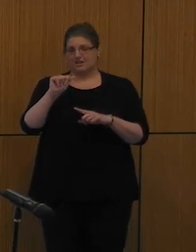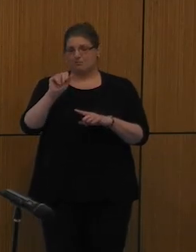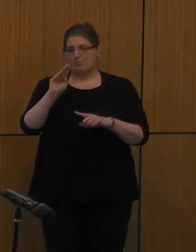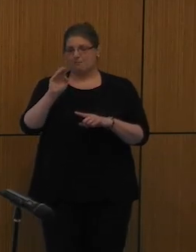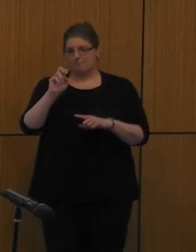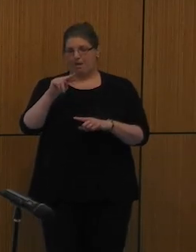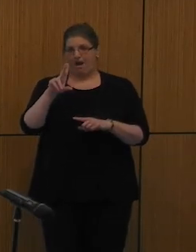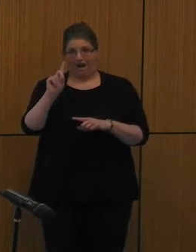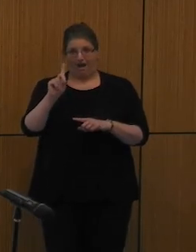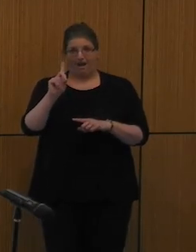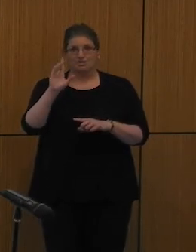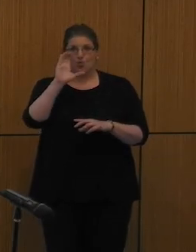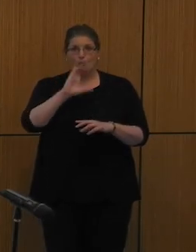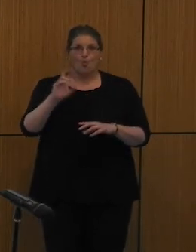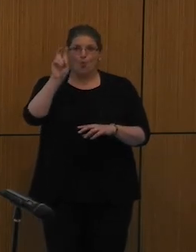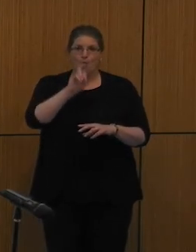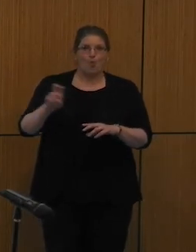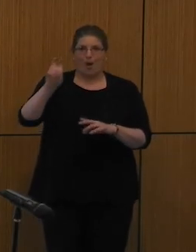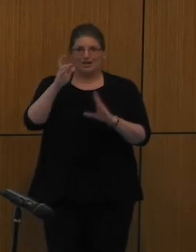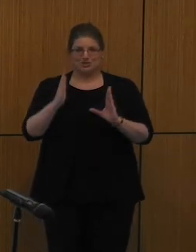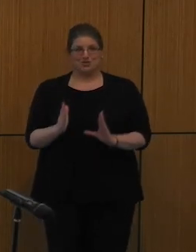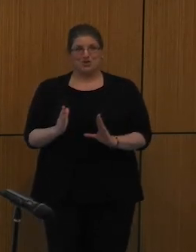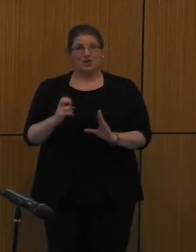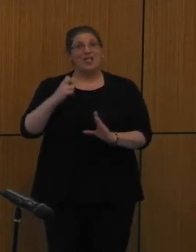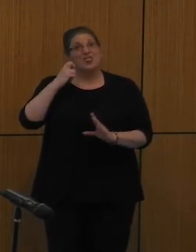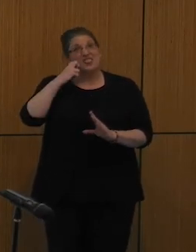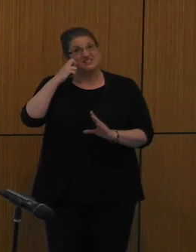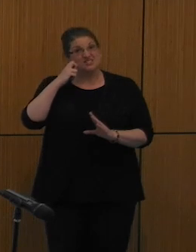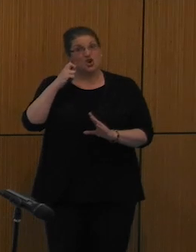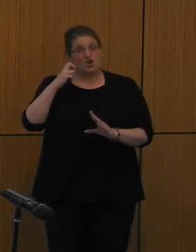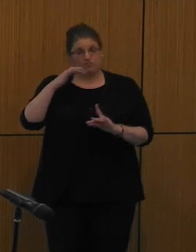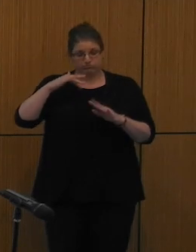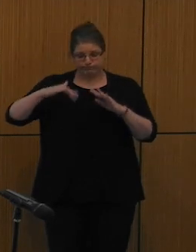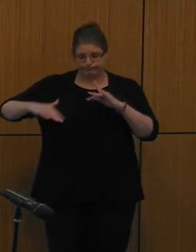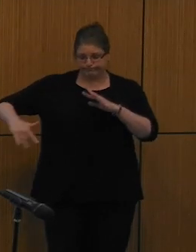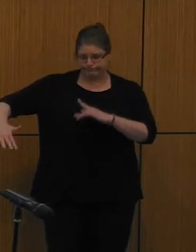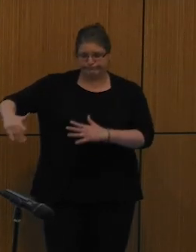So because this nerve wanders throughout the body, they decided let's call it the vagus.